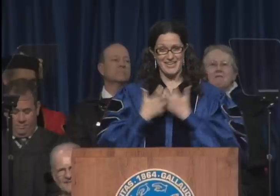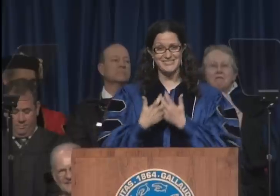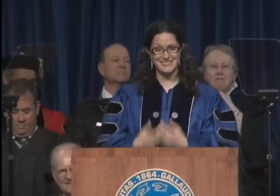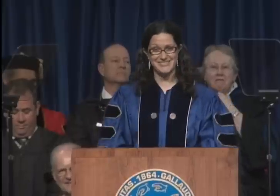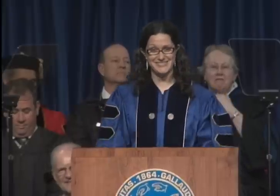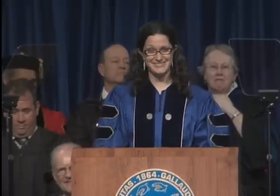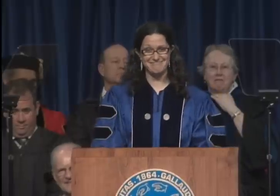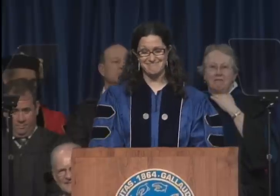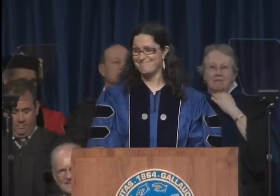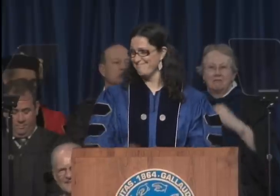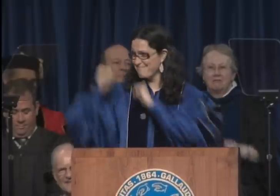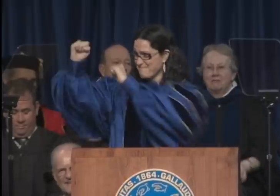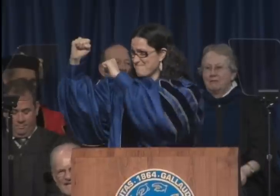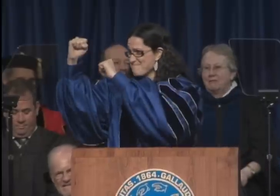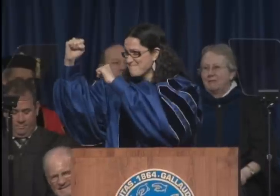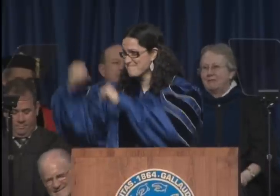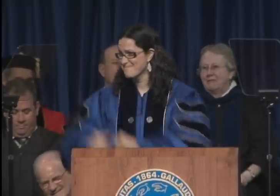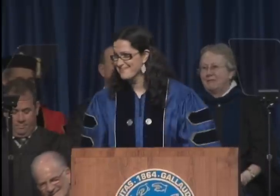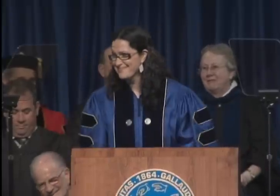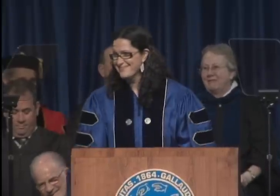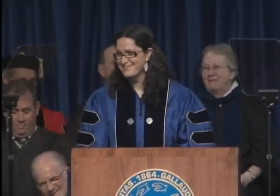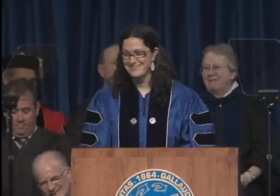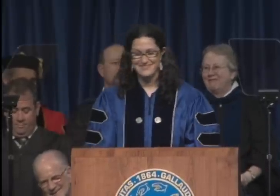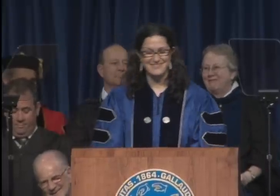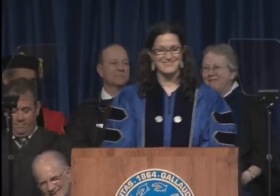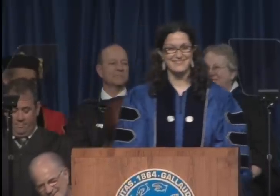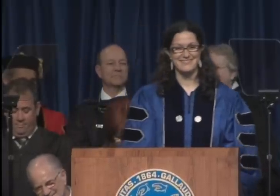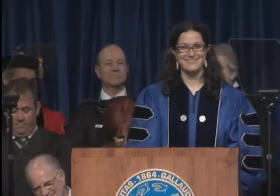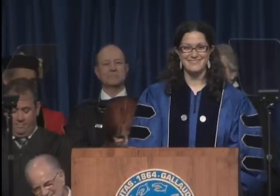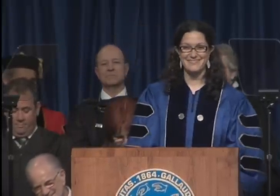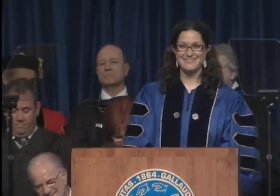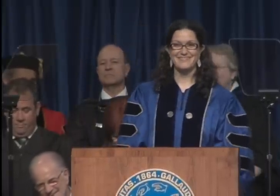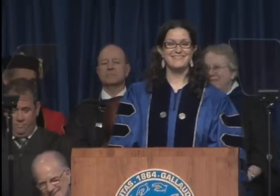Compagni meaning classmates in Italian.